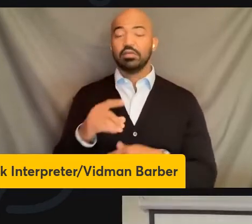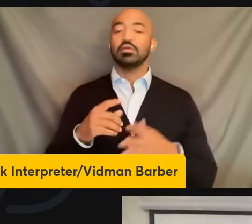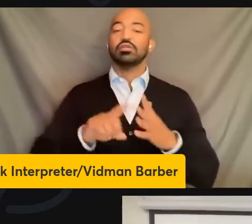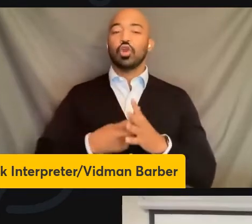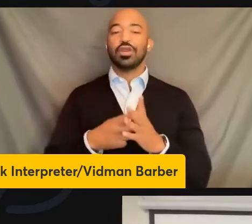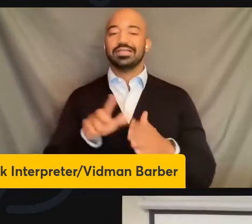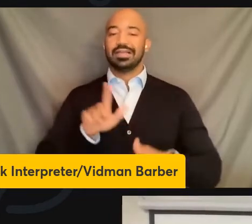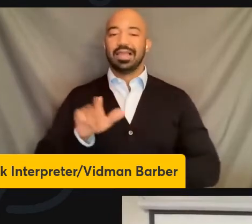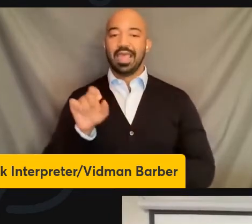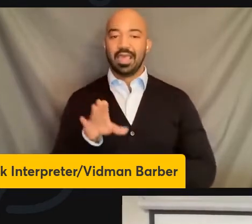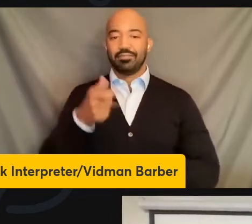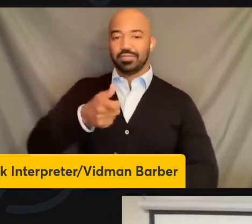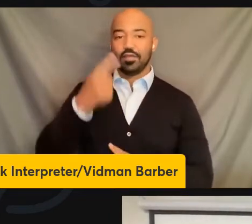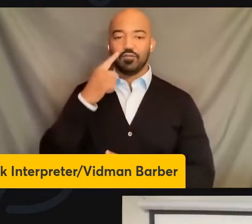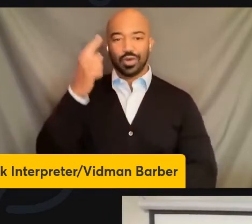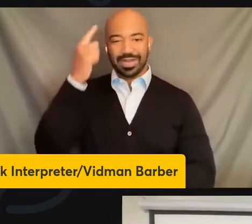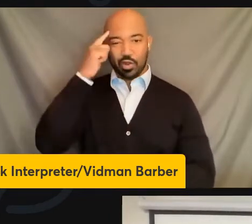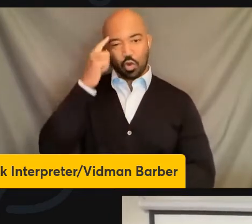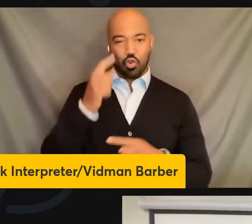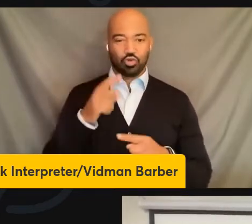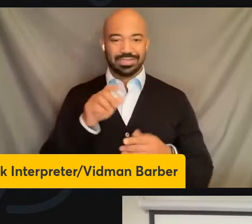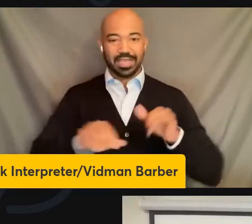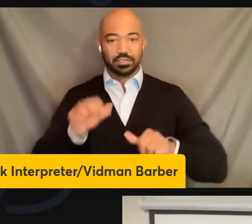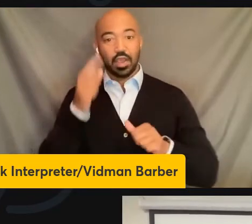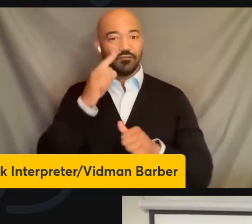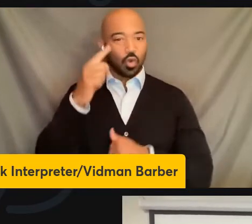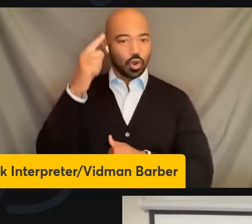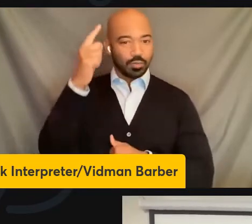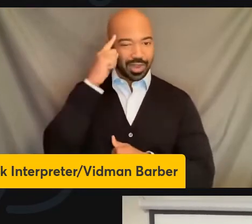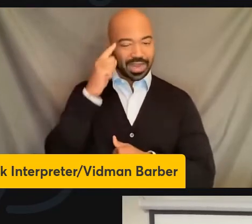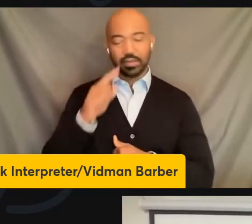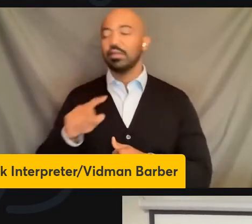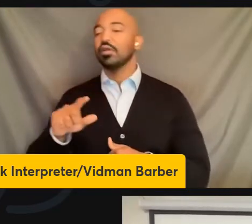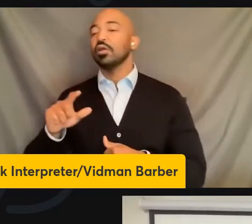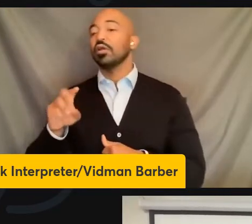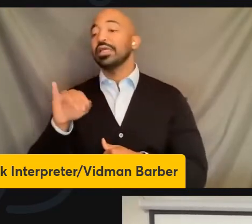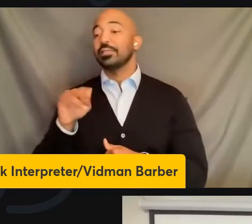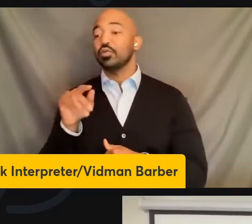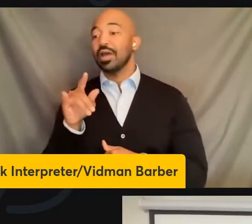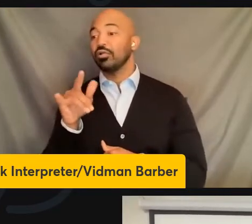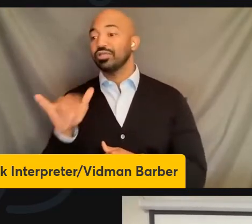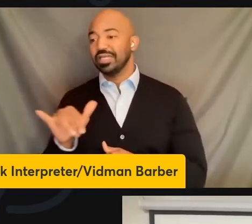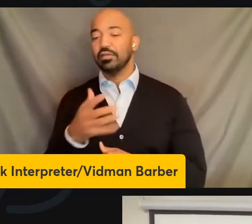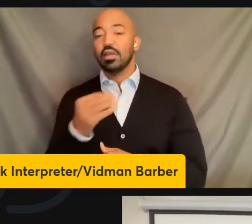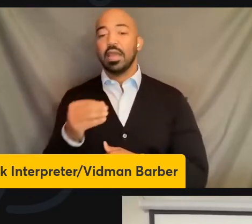Neuroscience and the Center for Brain immunology and glia to continue his research on microglia with a focus on the